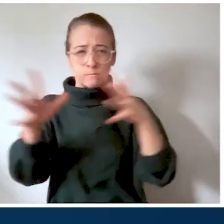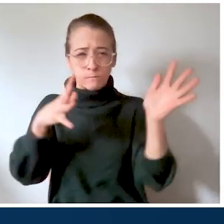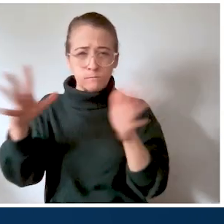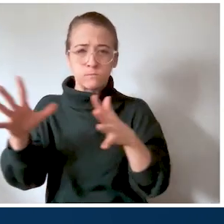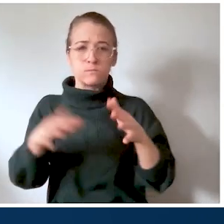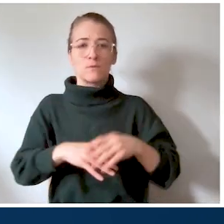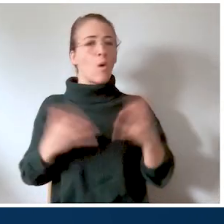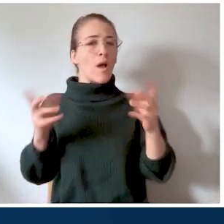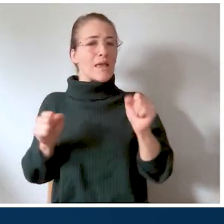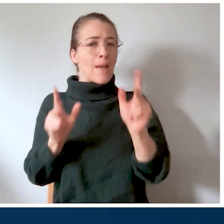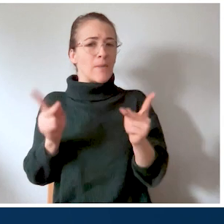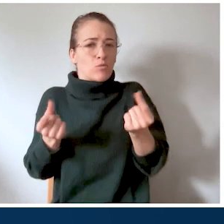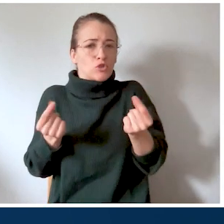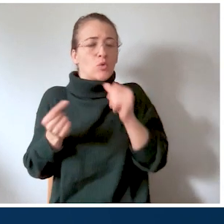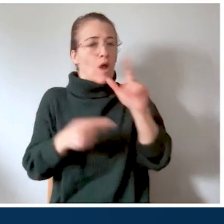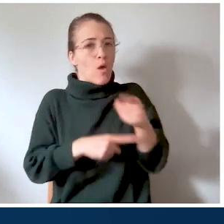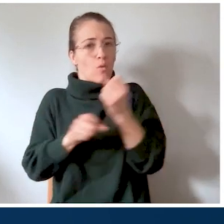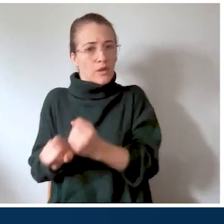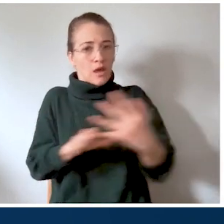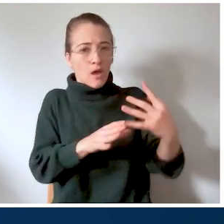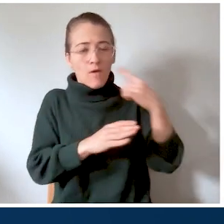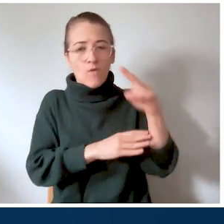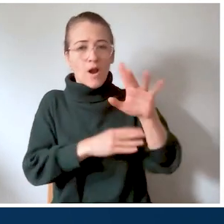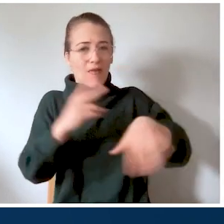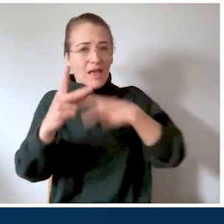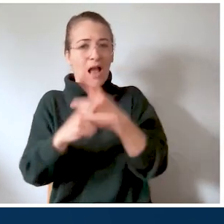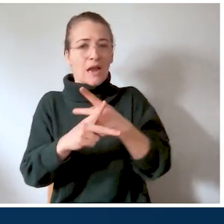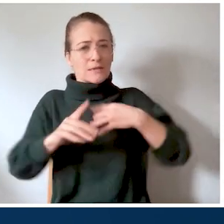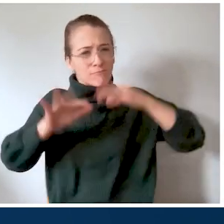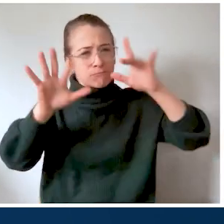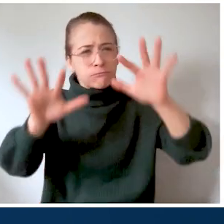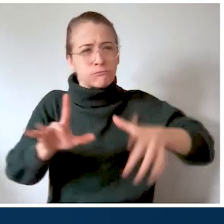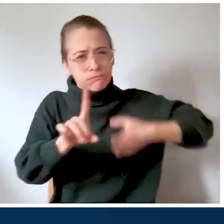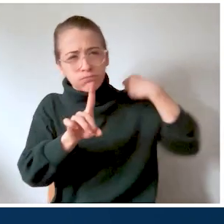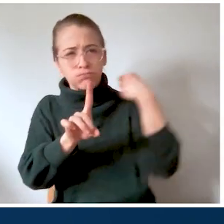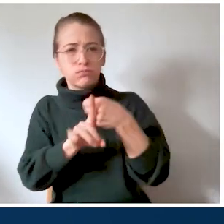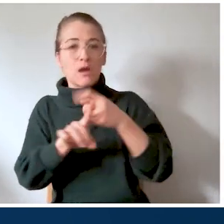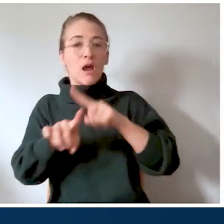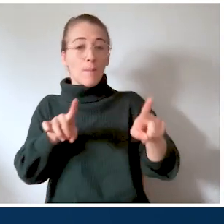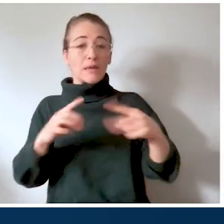not only to prepare for these types of storms, but when we get barricaded in our homes,